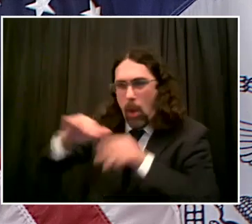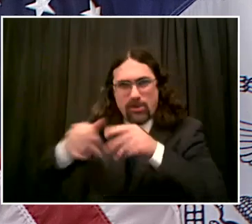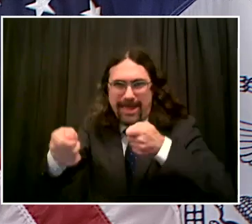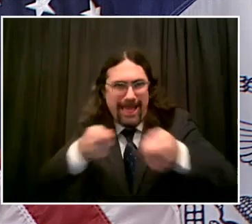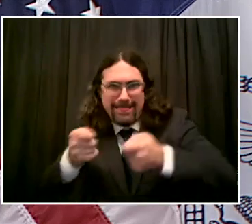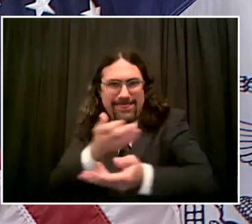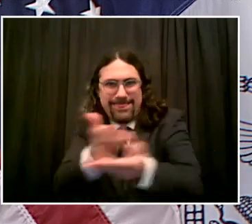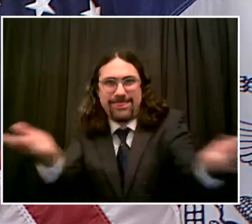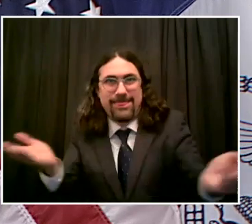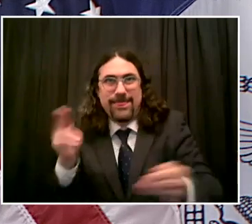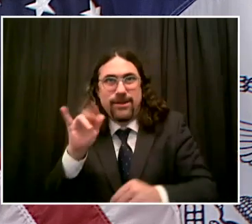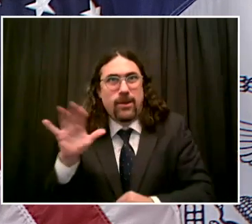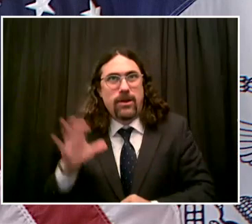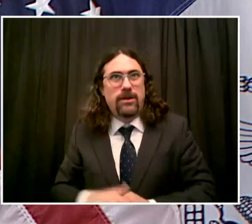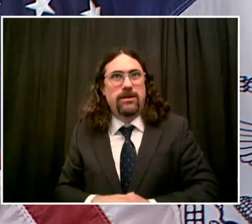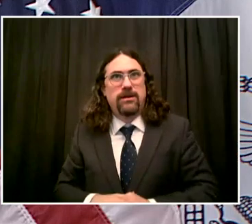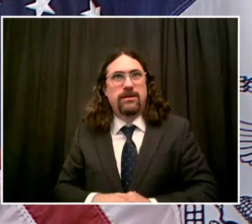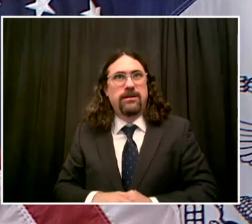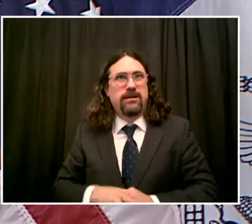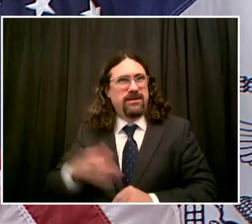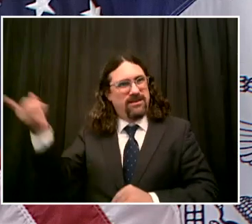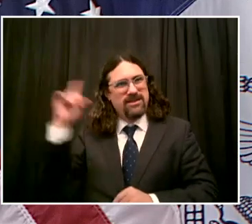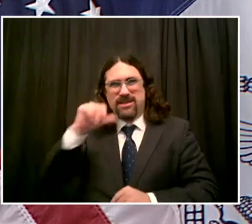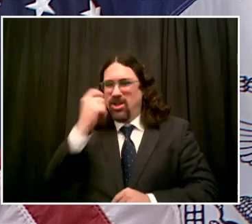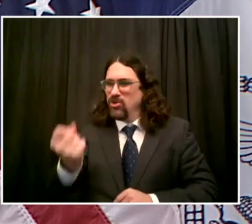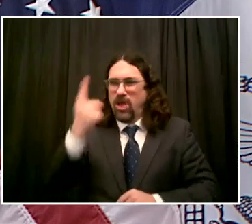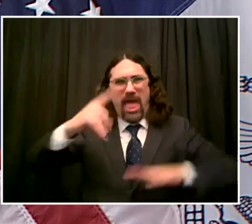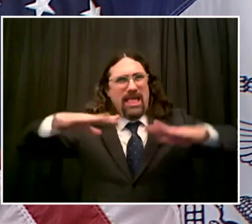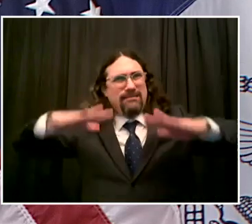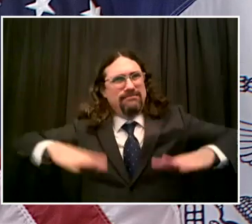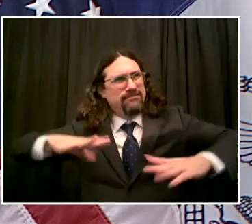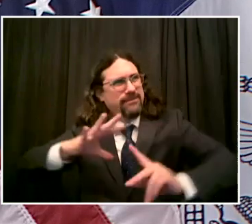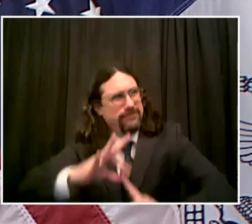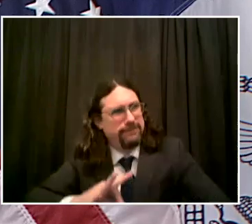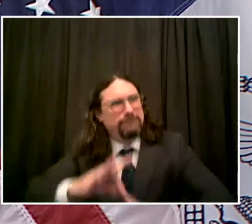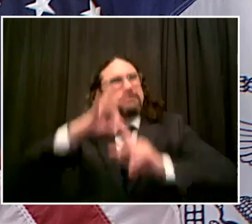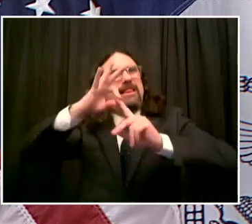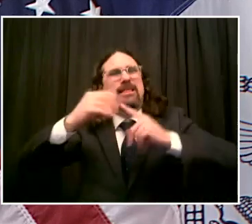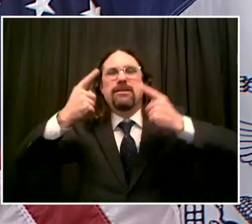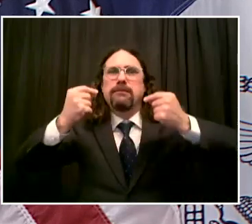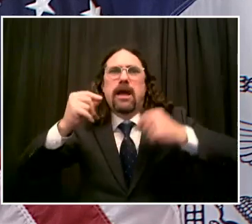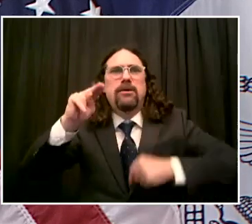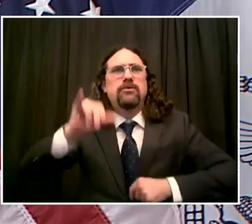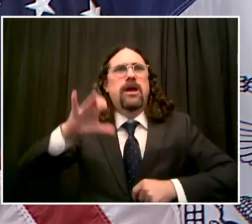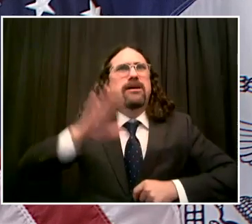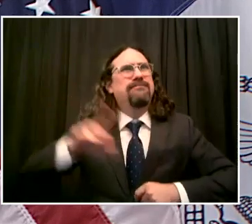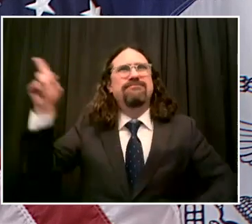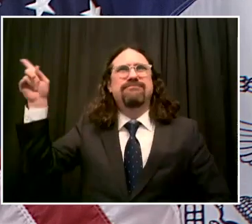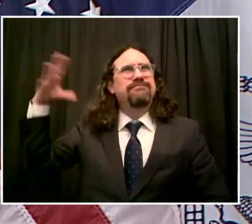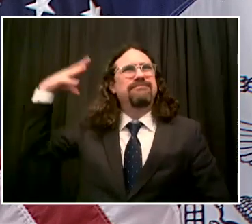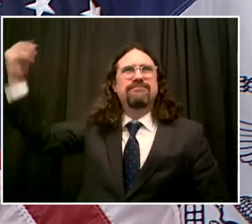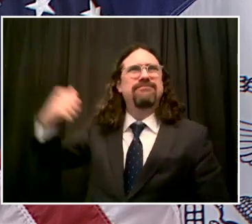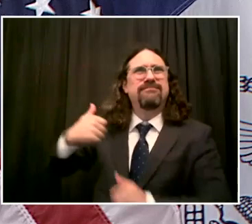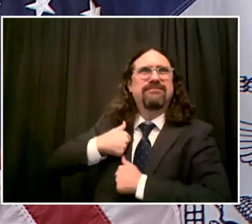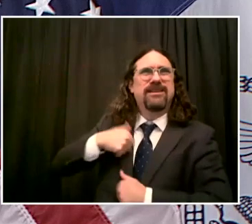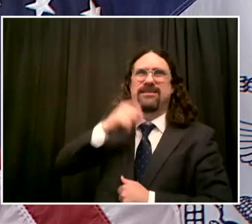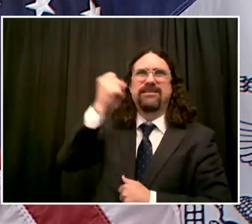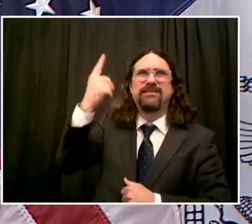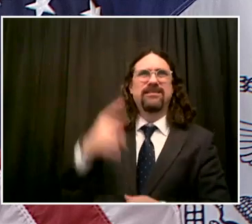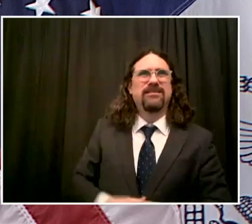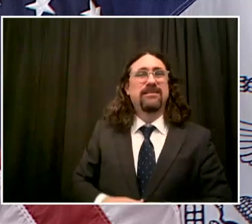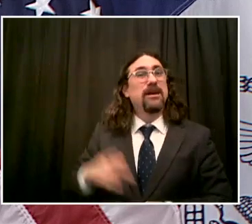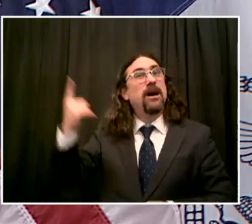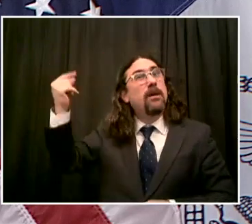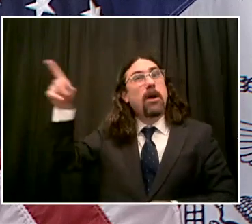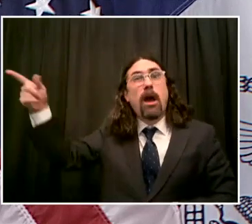BAD THINGS HAPPEN.